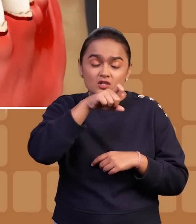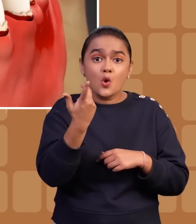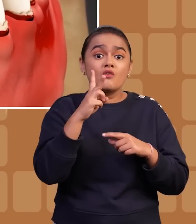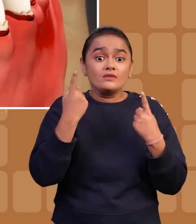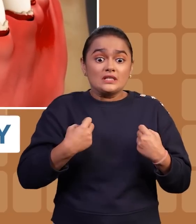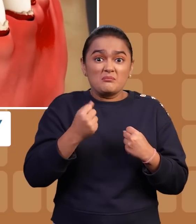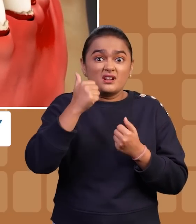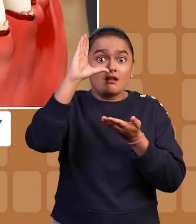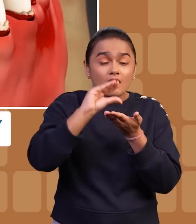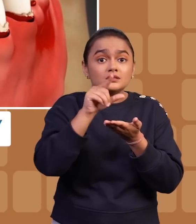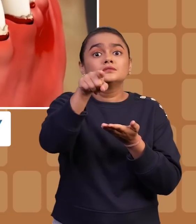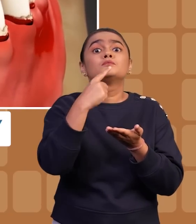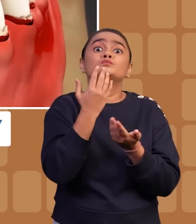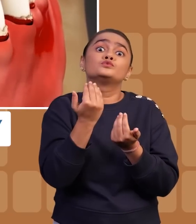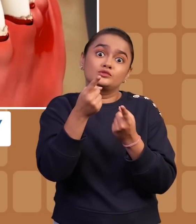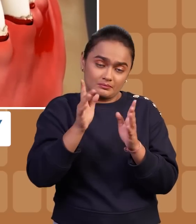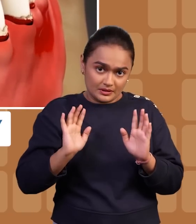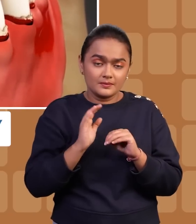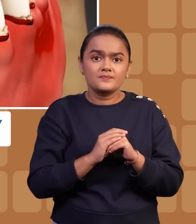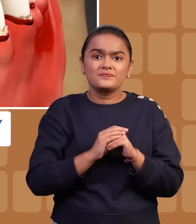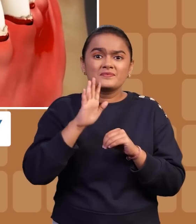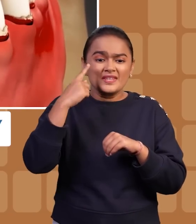This could be a sign of infection or a vitamin deficiency.